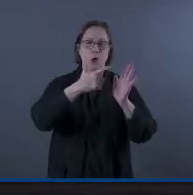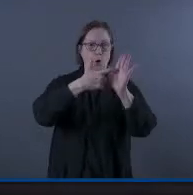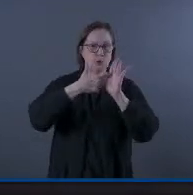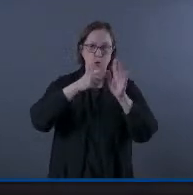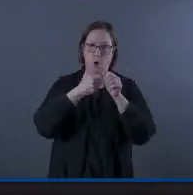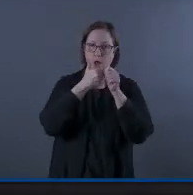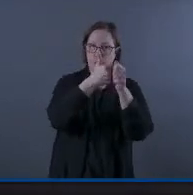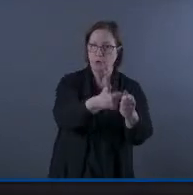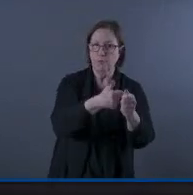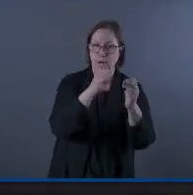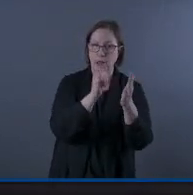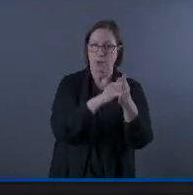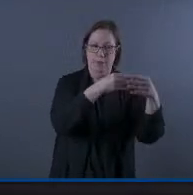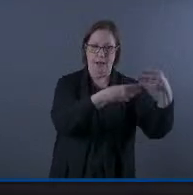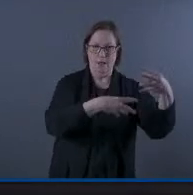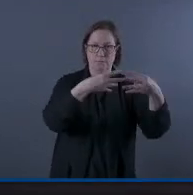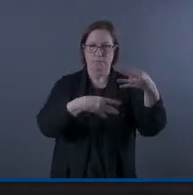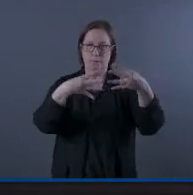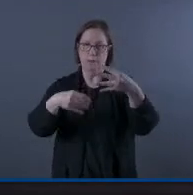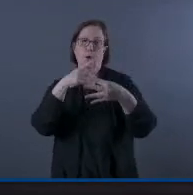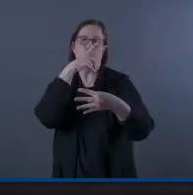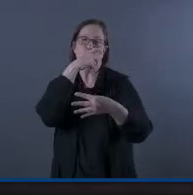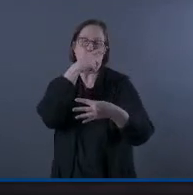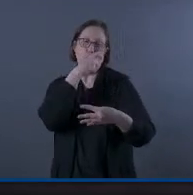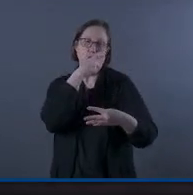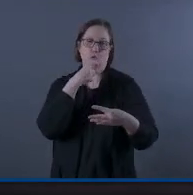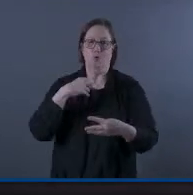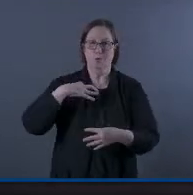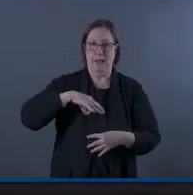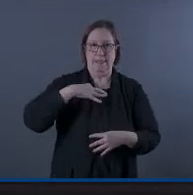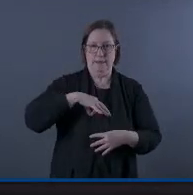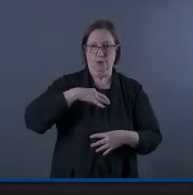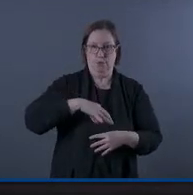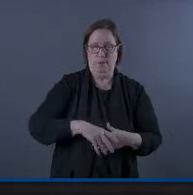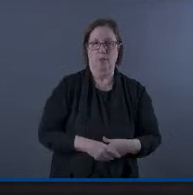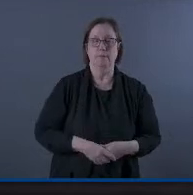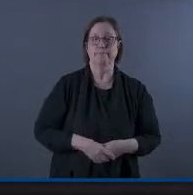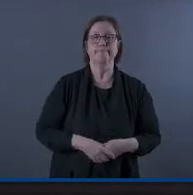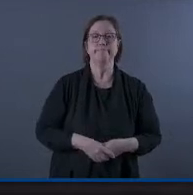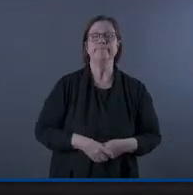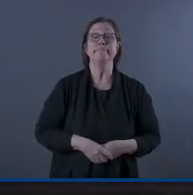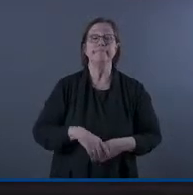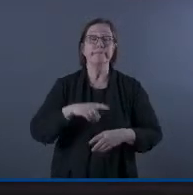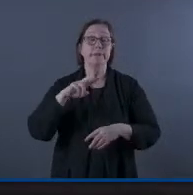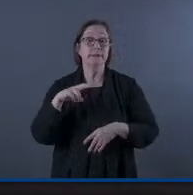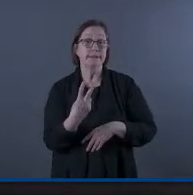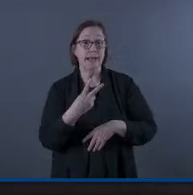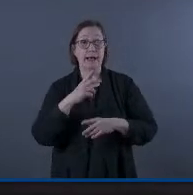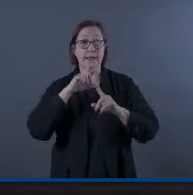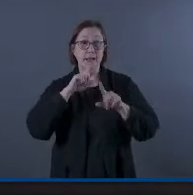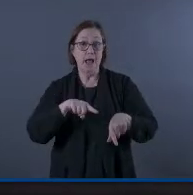The answer to the other is everybody, whether they're PeaceHealth patients can come to our clinic